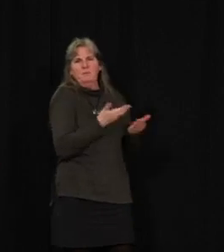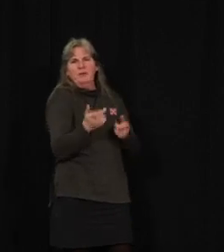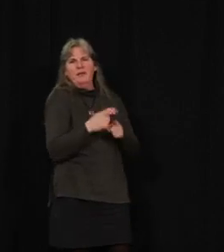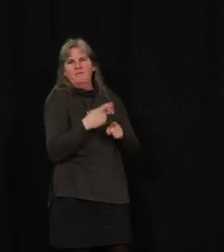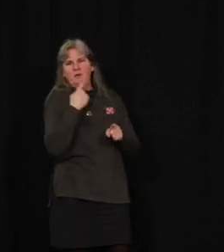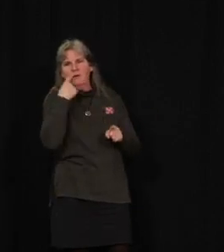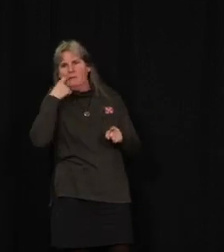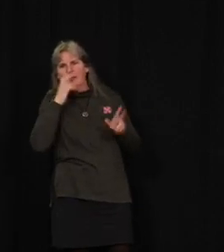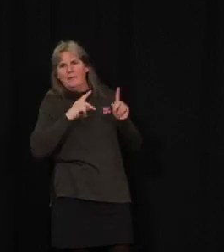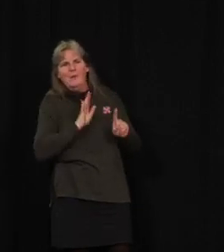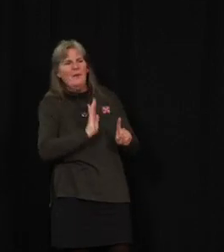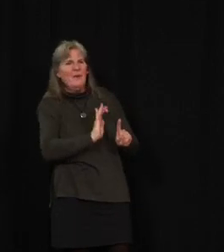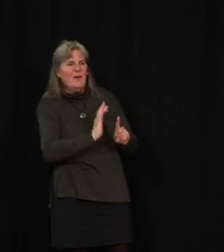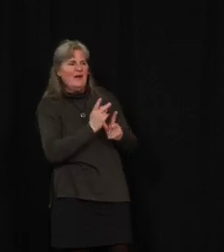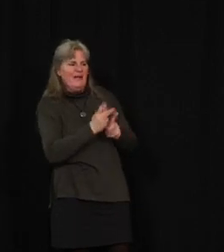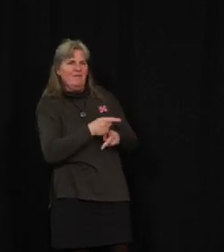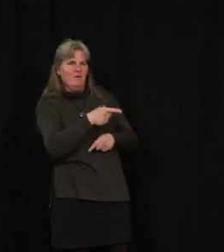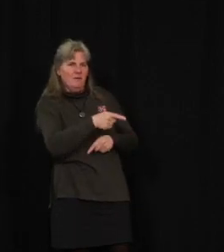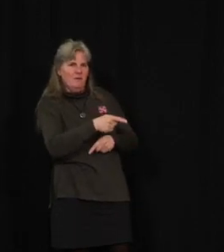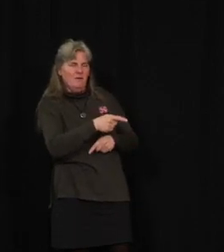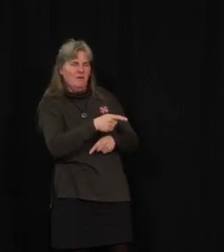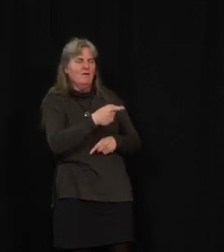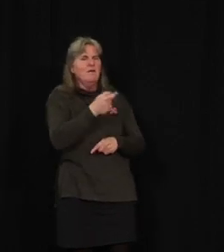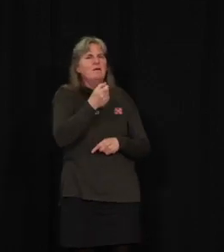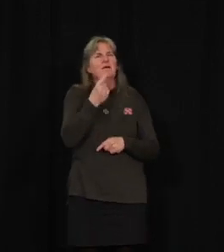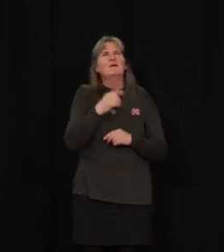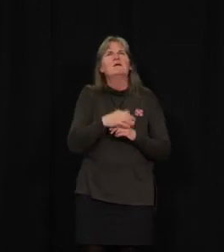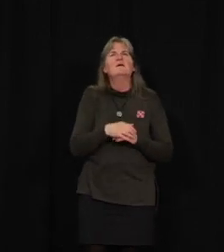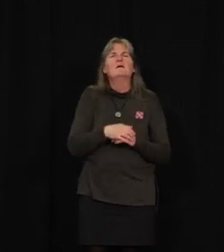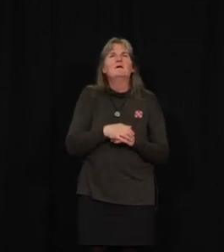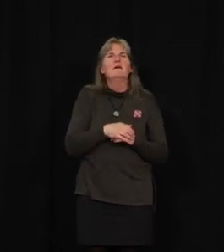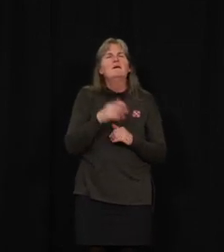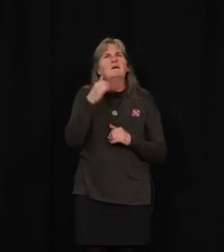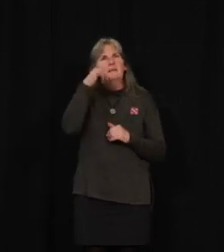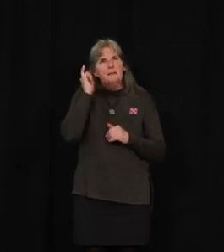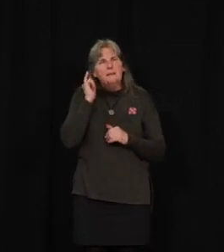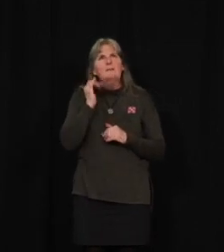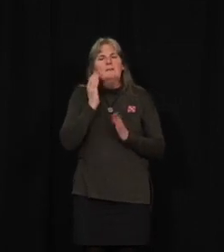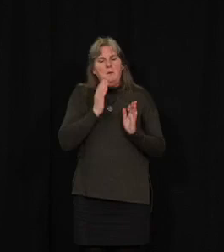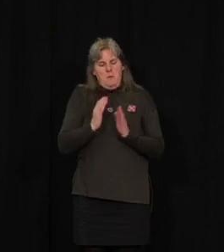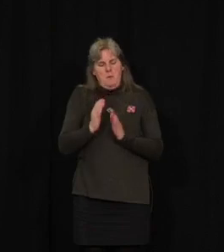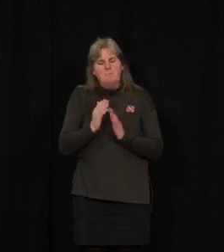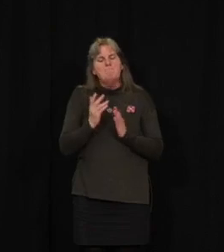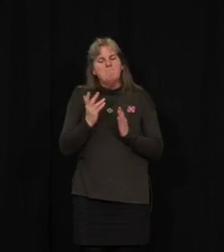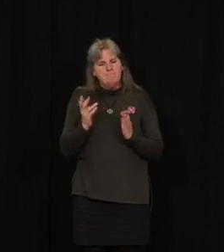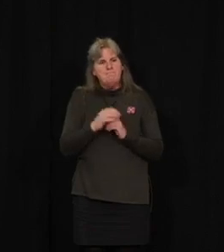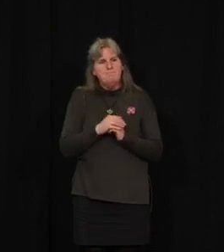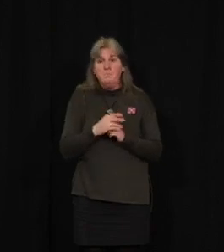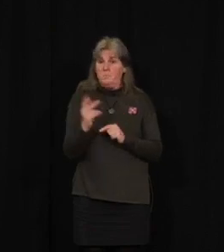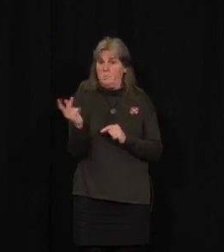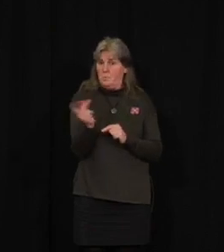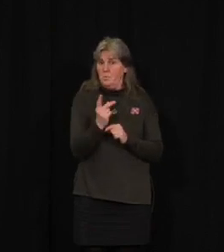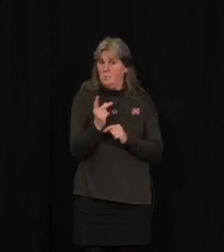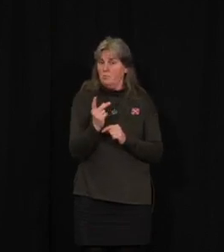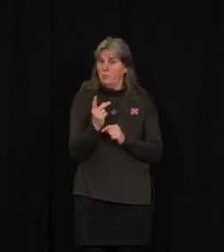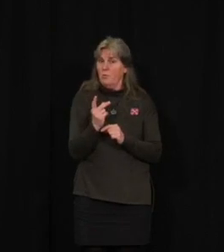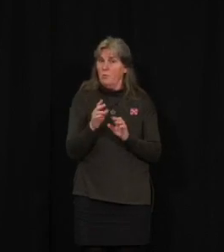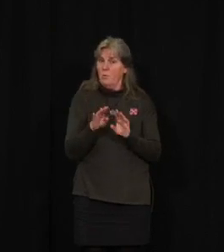the territory, and remember that both the premier and I have said we need to maintain strict control -- controls and our